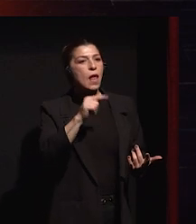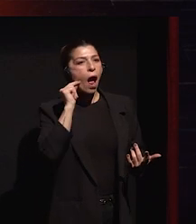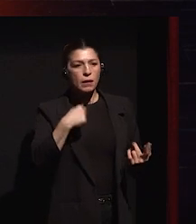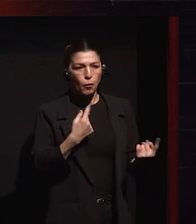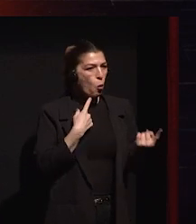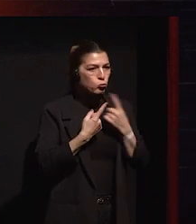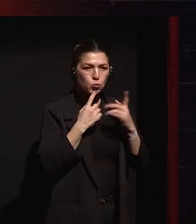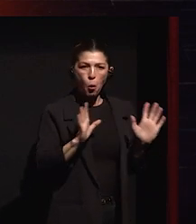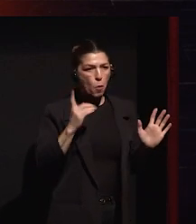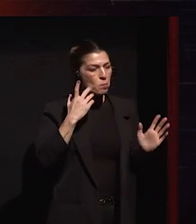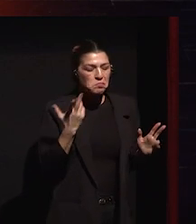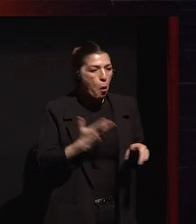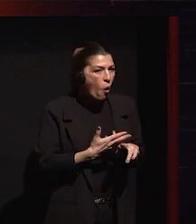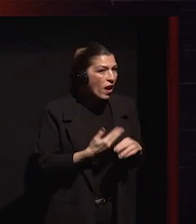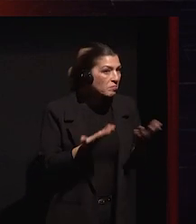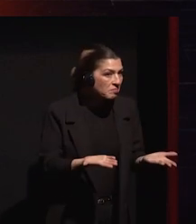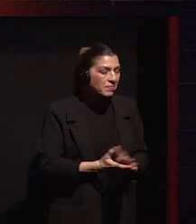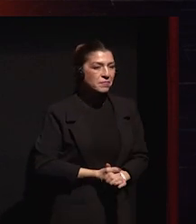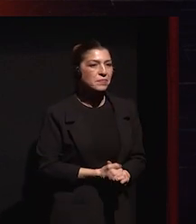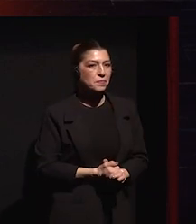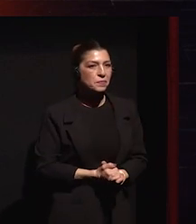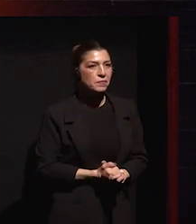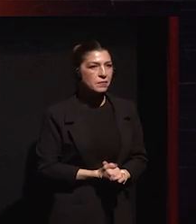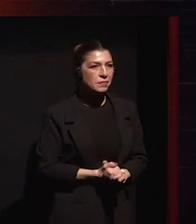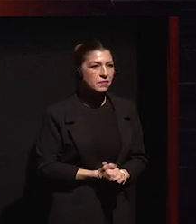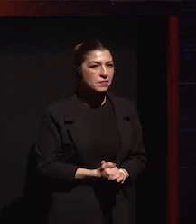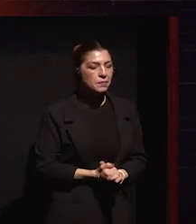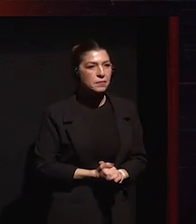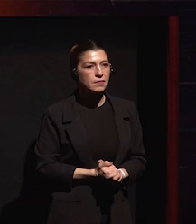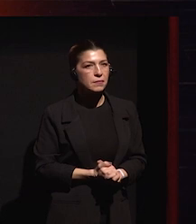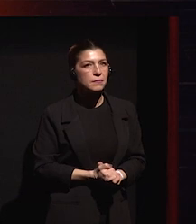But about 13 years ago,